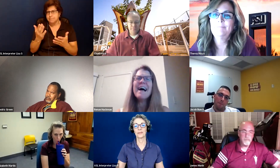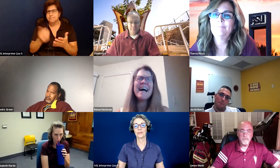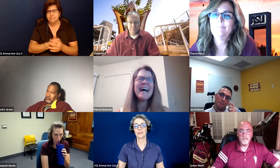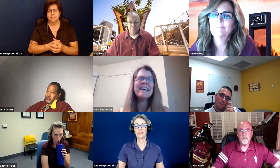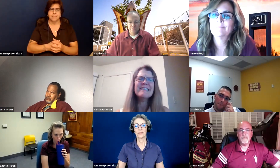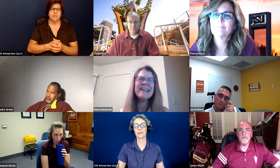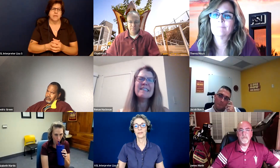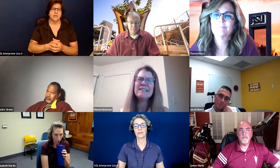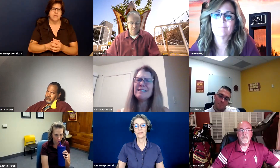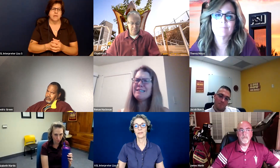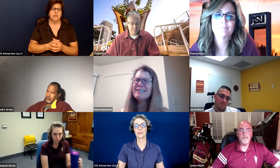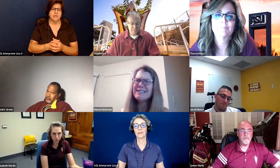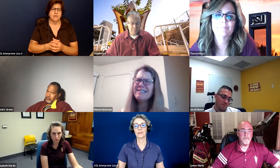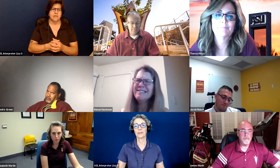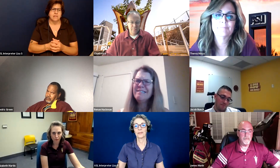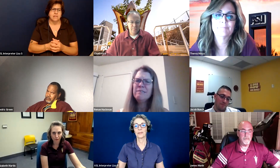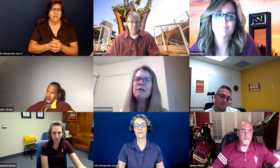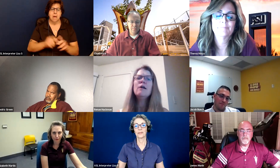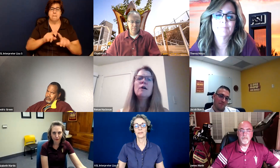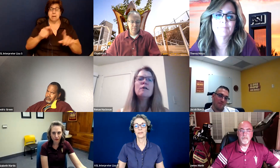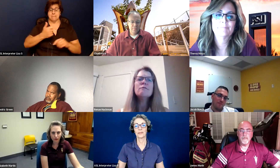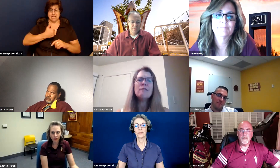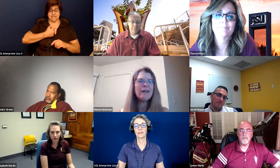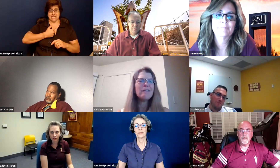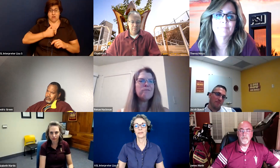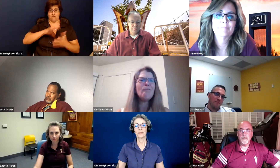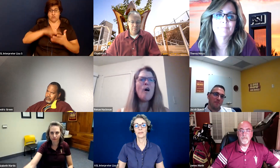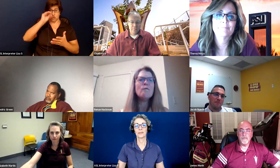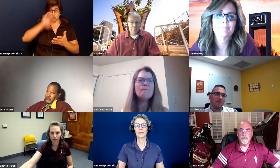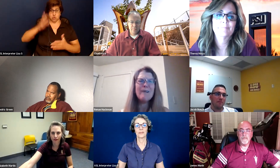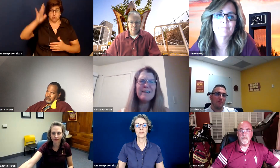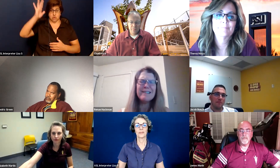but as student like nobody find